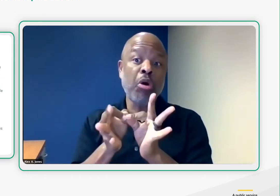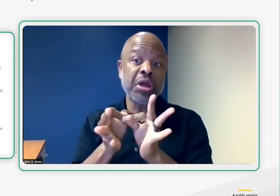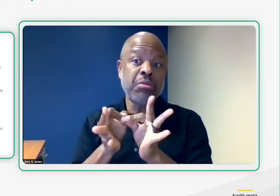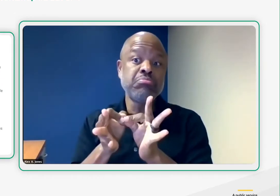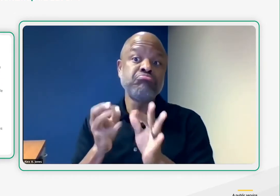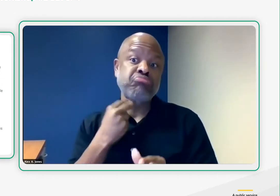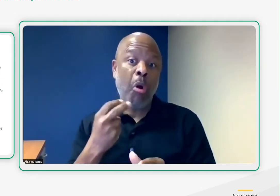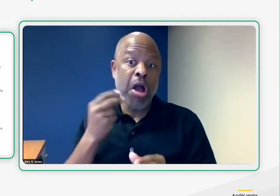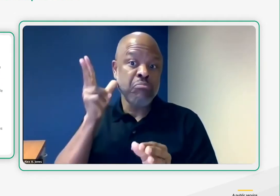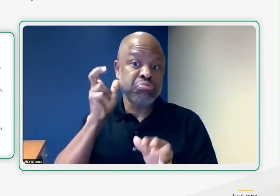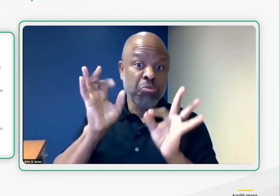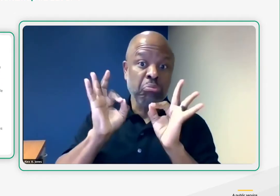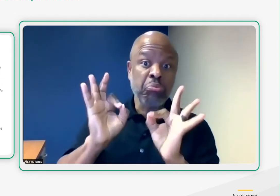We have voice interpreters available tonight.